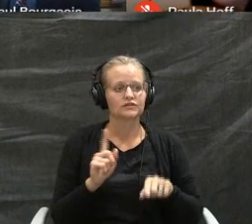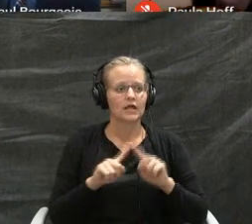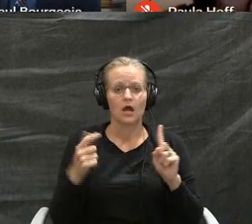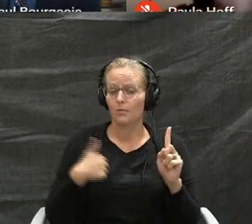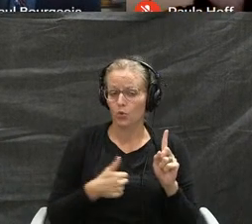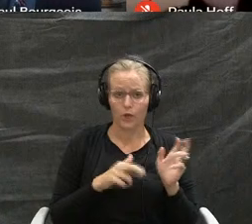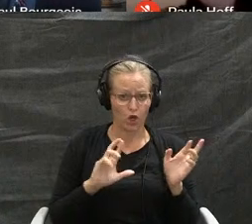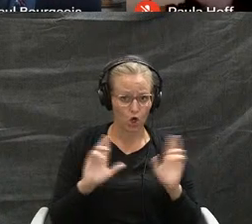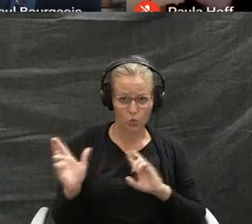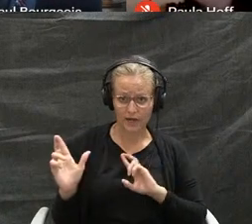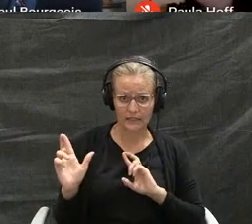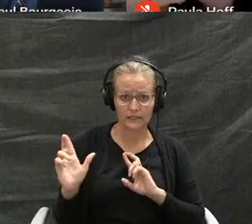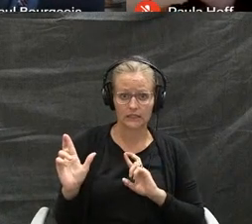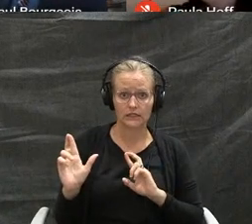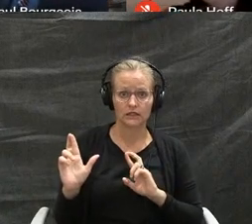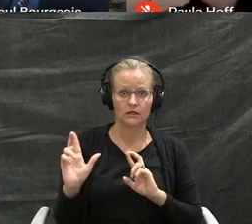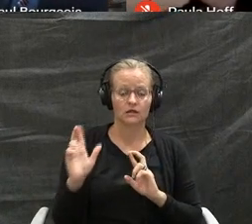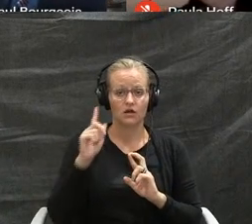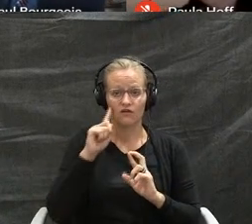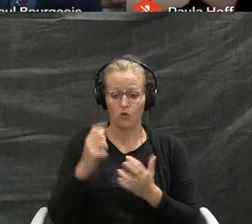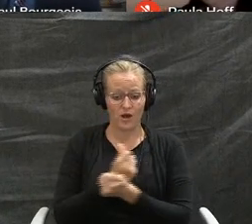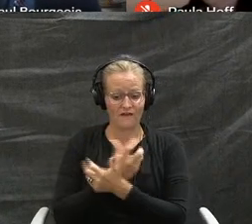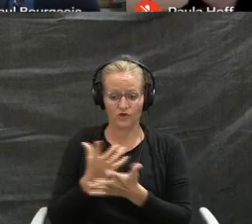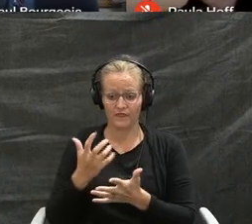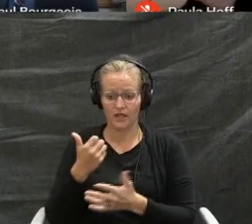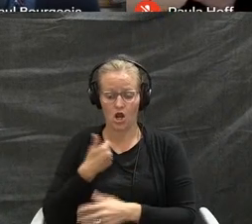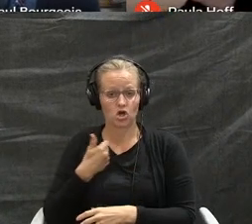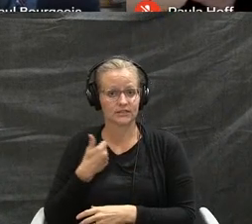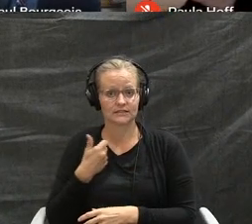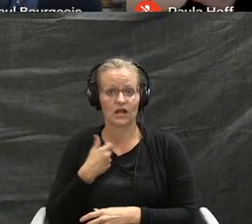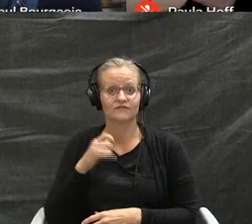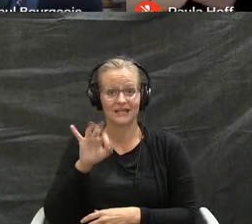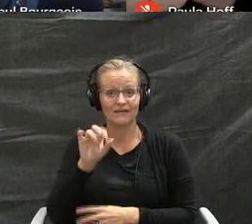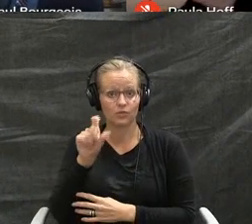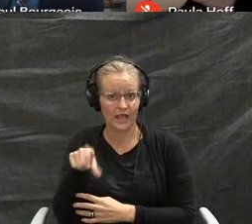we've been equipped to basically go it alone if we need to. We